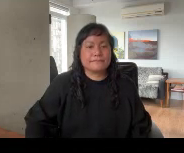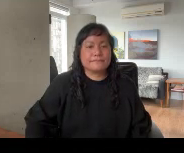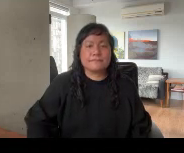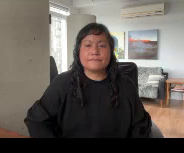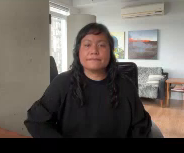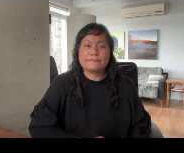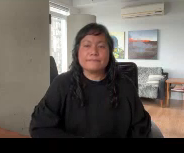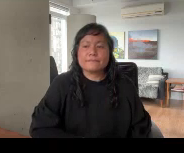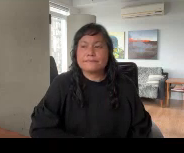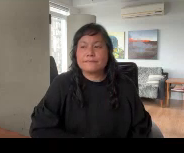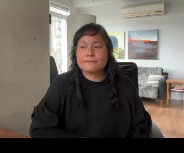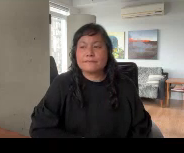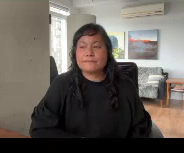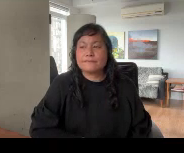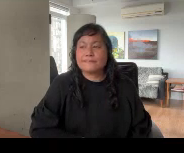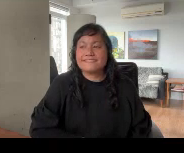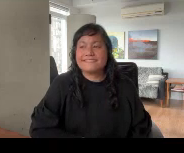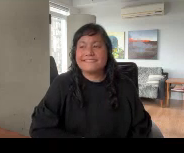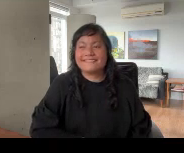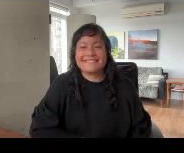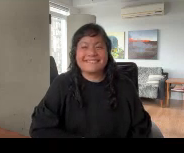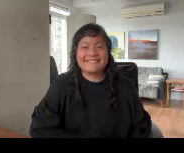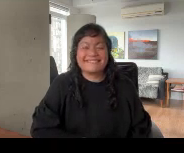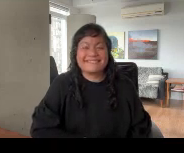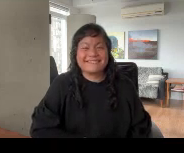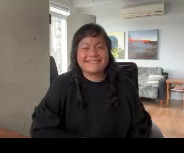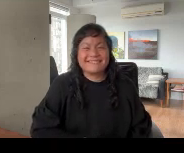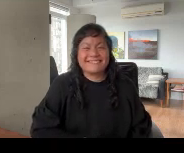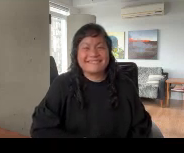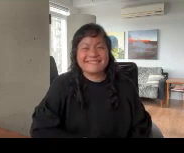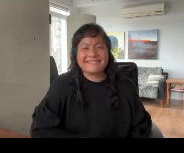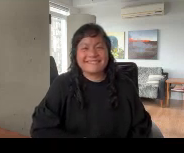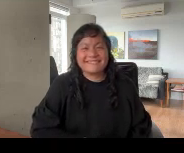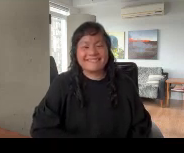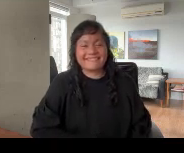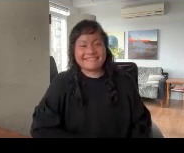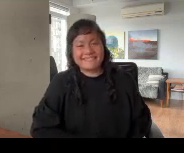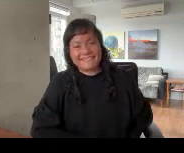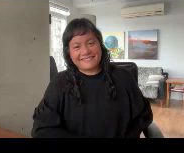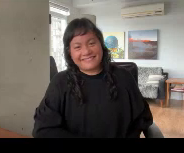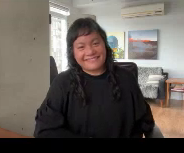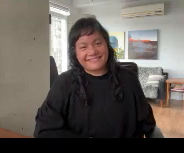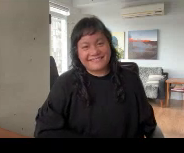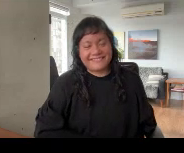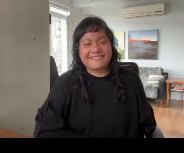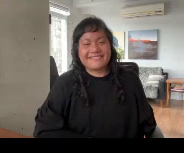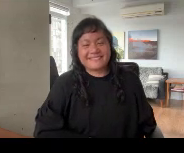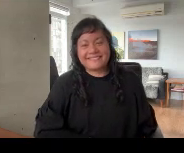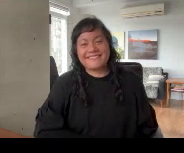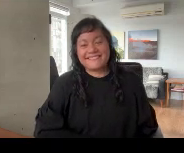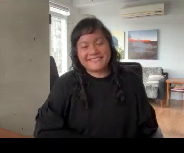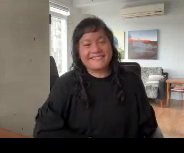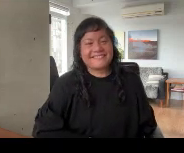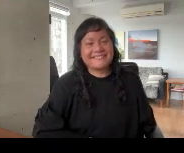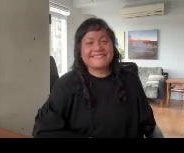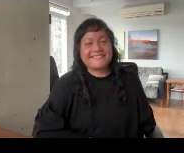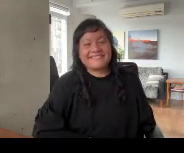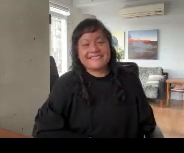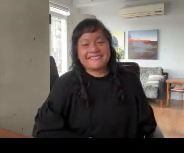these groups. And the resulting product was the students' digital journey map. And this is kind of